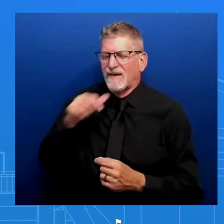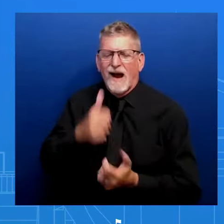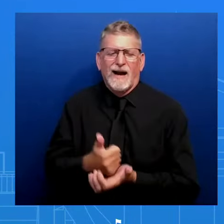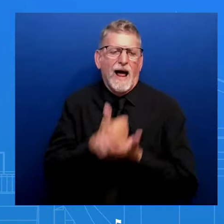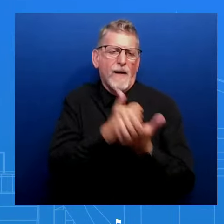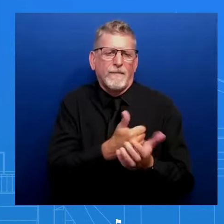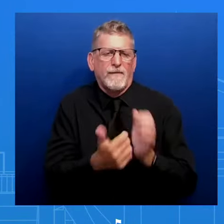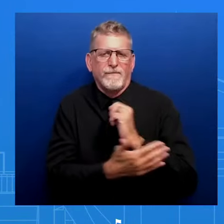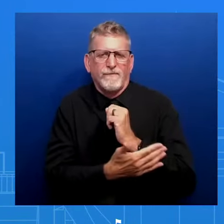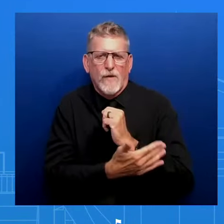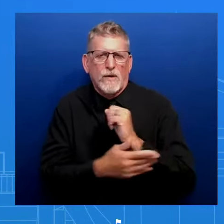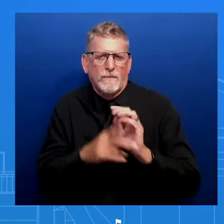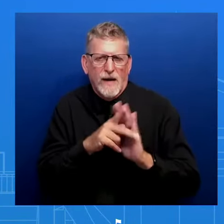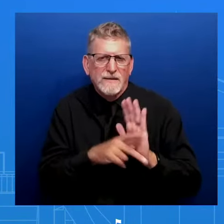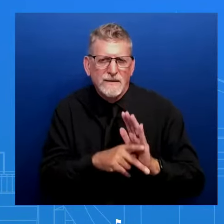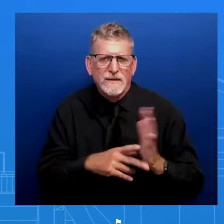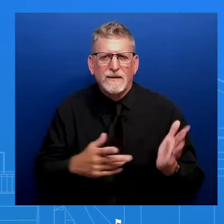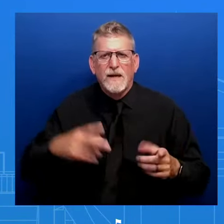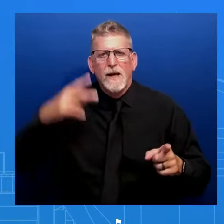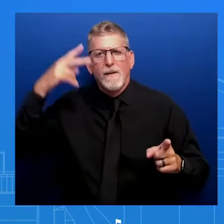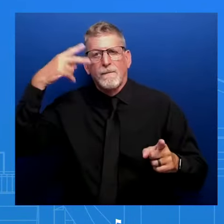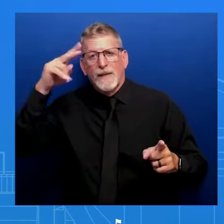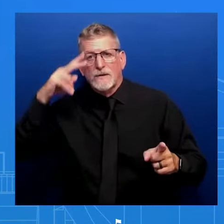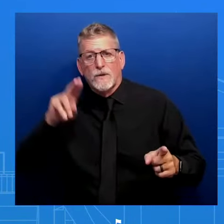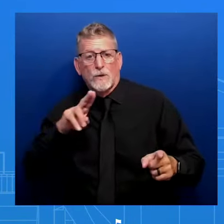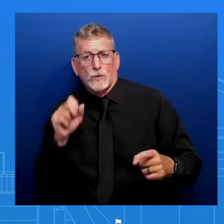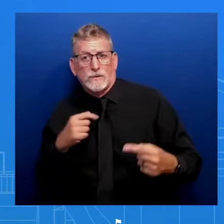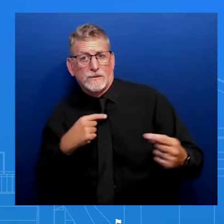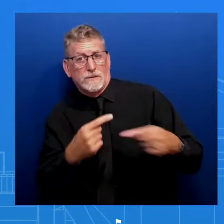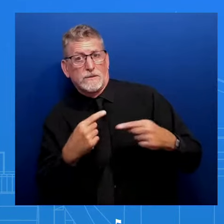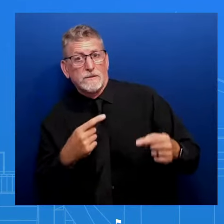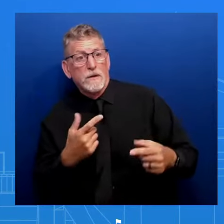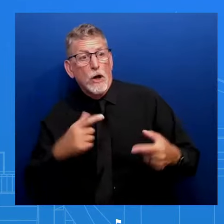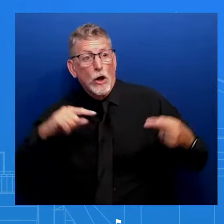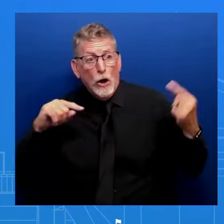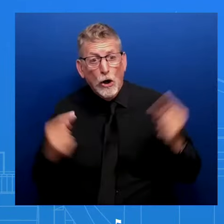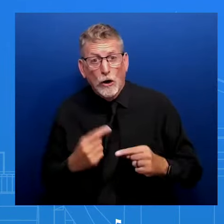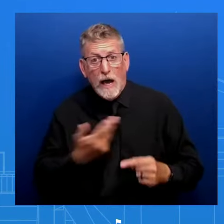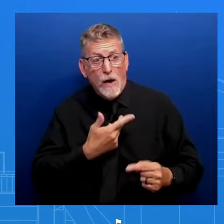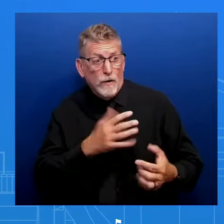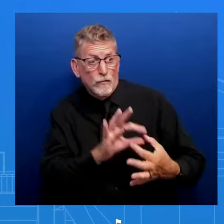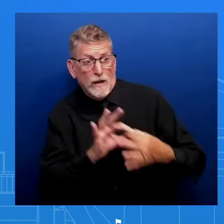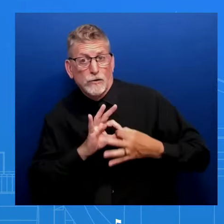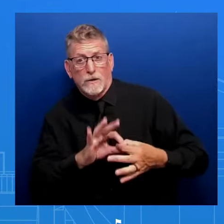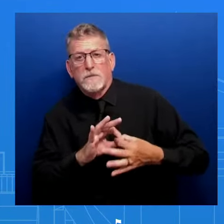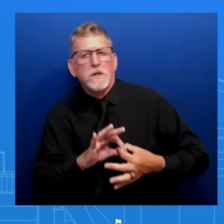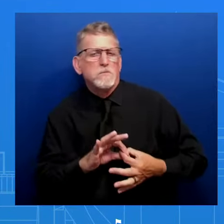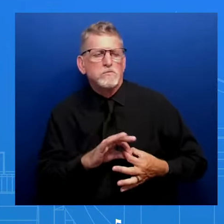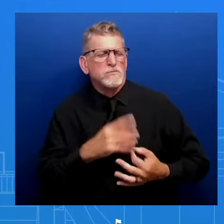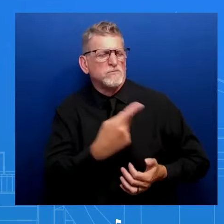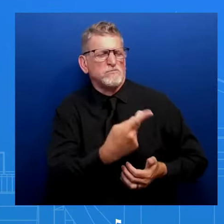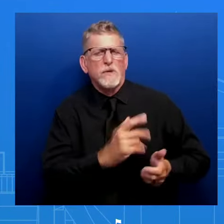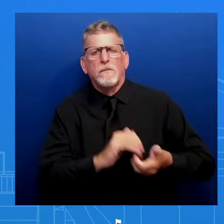They -- they're very good. They're very strong. And we have a lot of mutual shared concerns -- including, as I said, fentanyl --